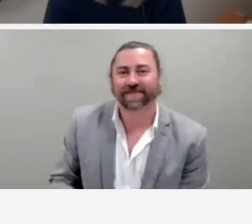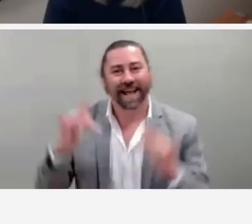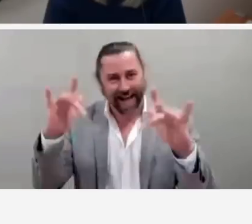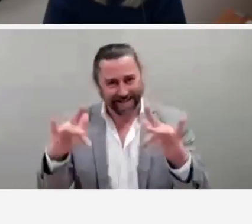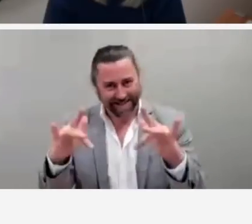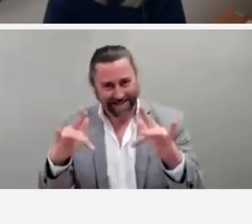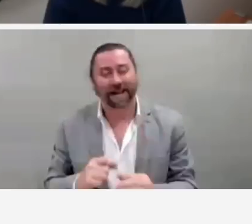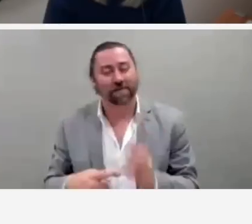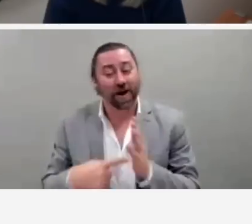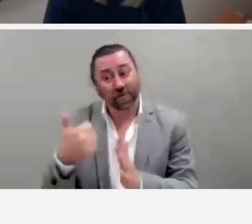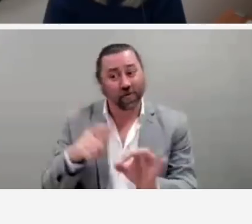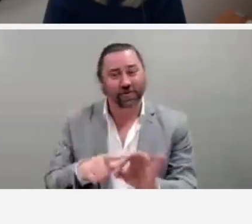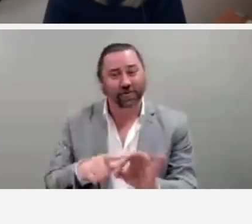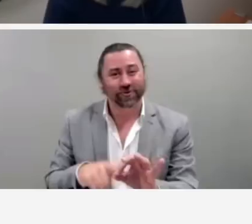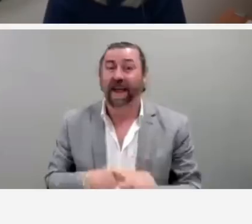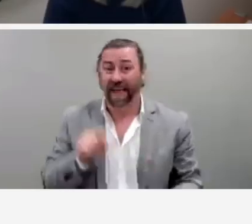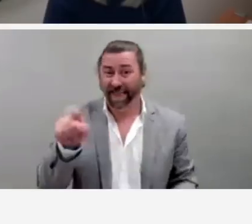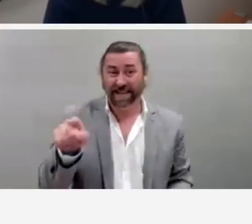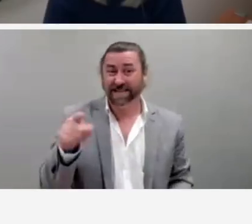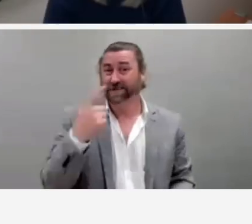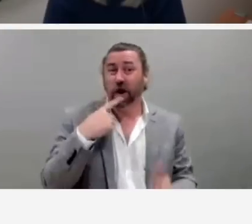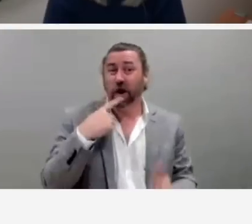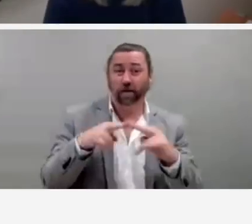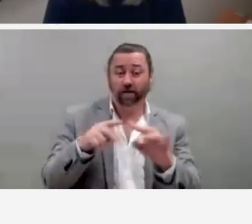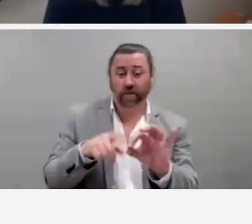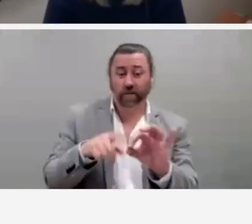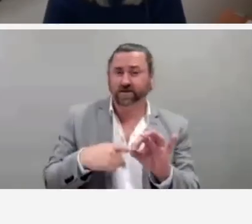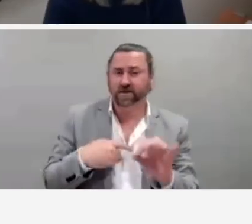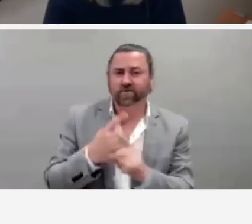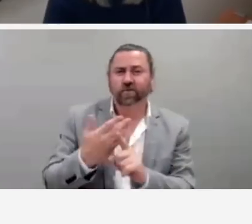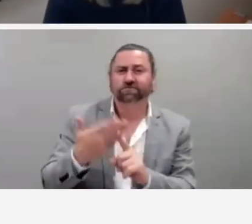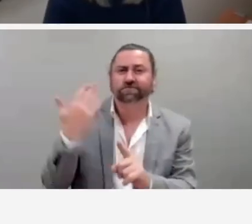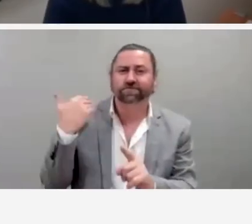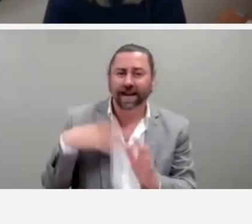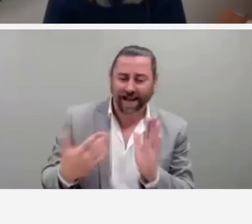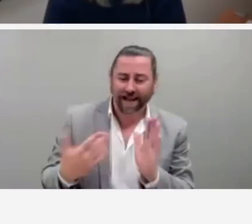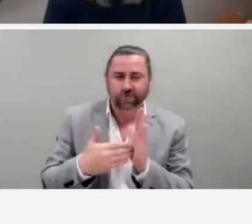And that's one of the kinds of questions when I talked about that further detail and the practicalities